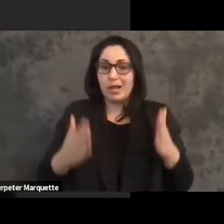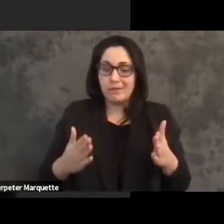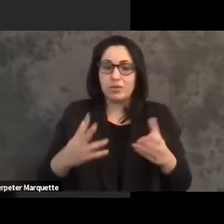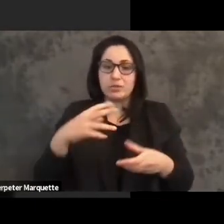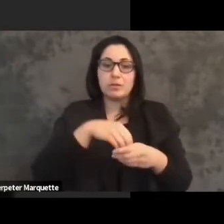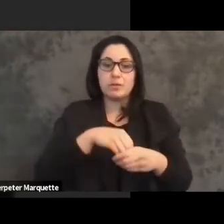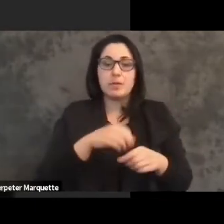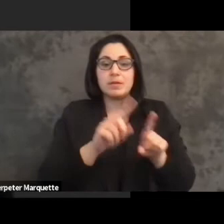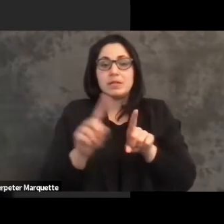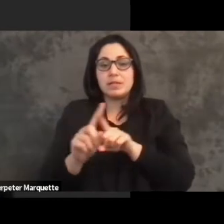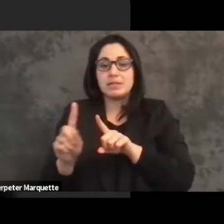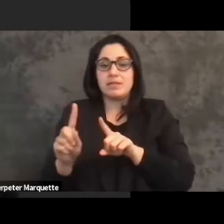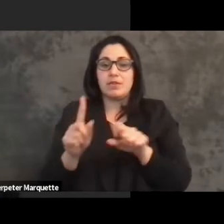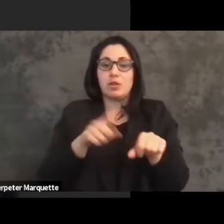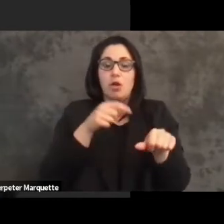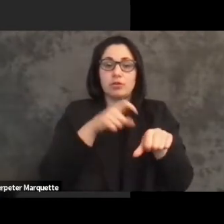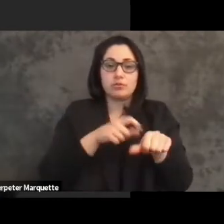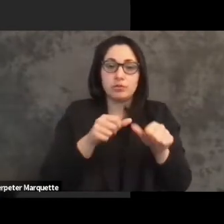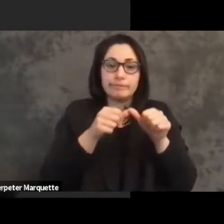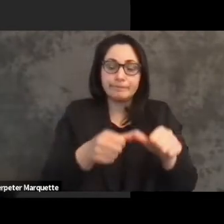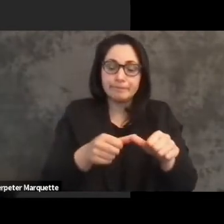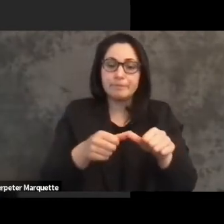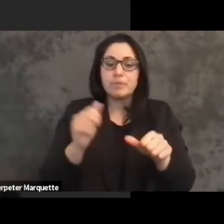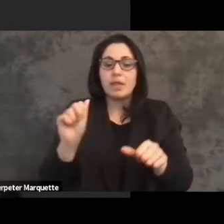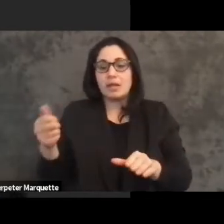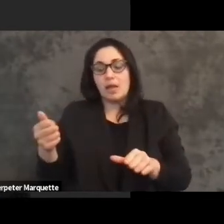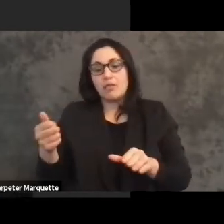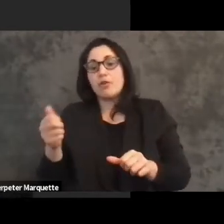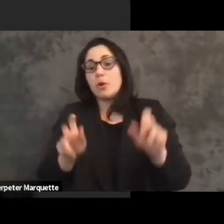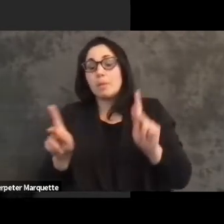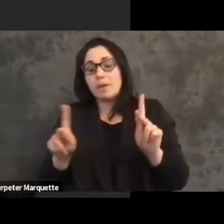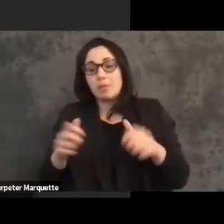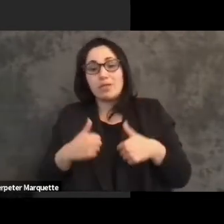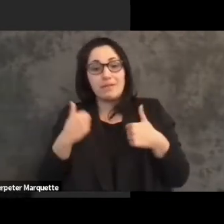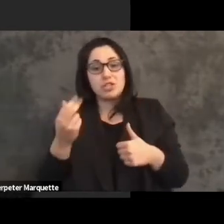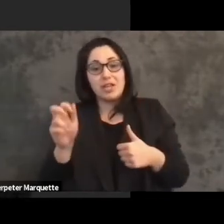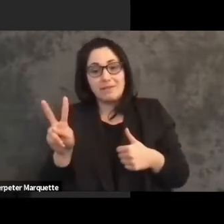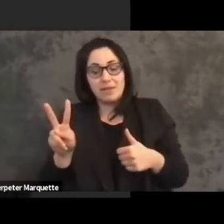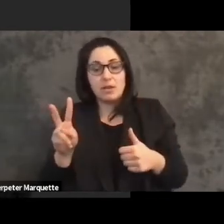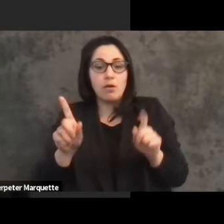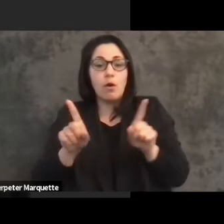aging long term survivors, now dealing with frailty, and multiple comorbidities. And now